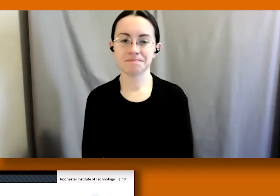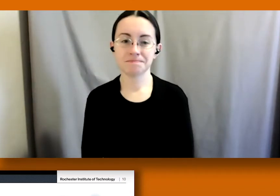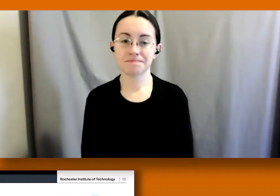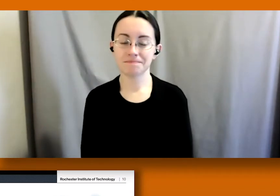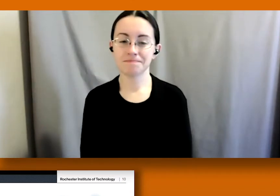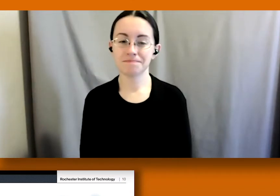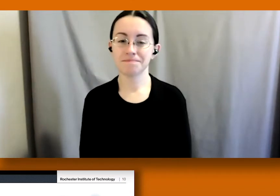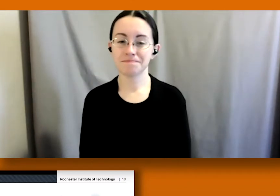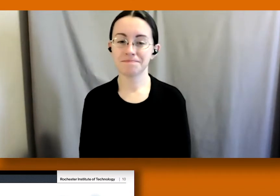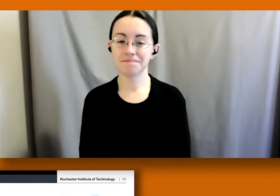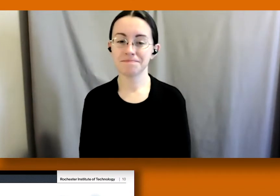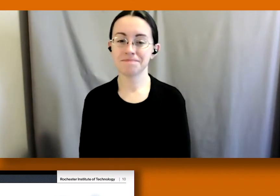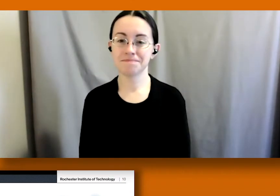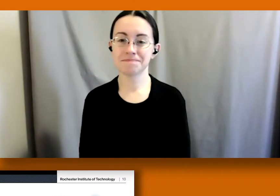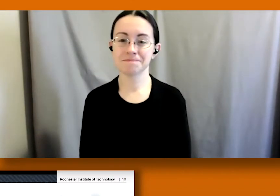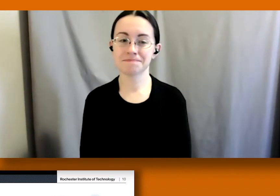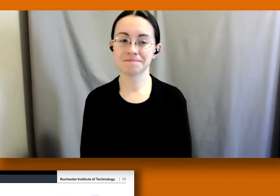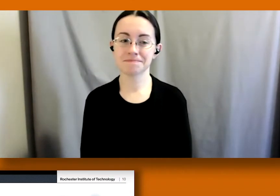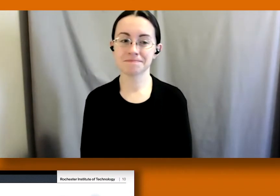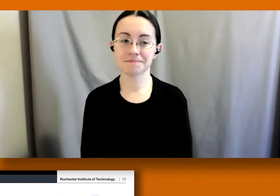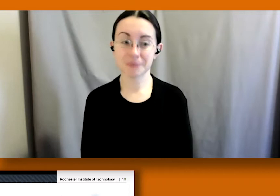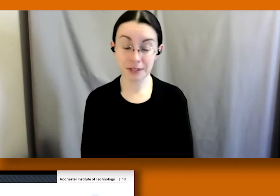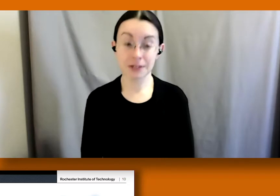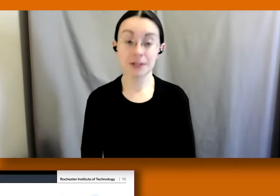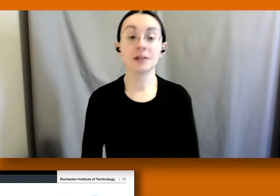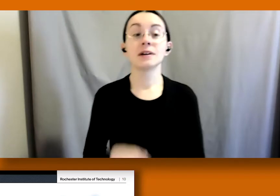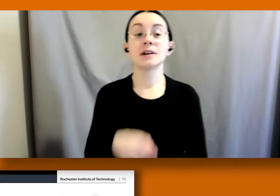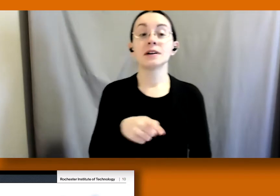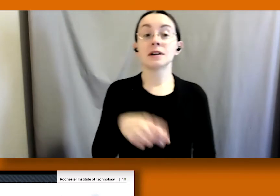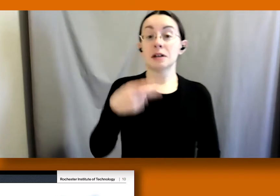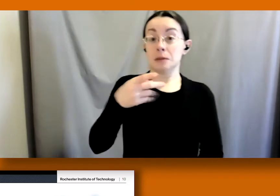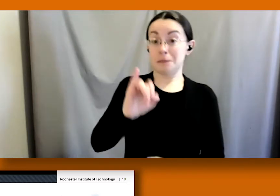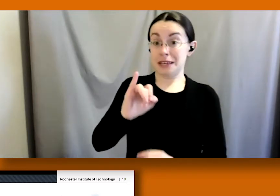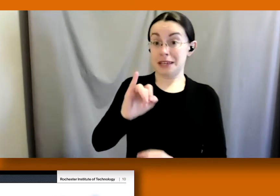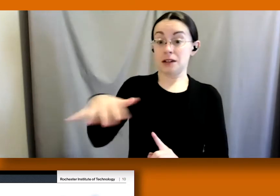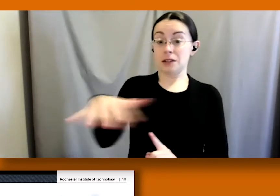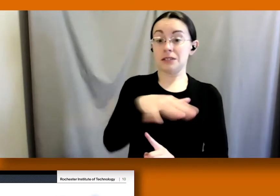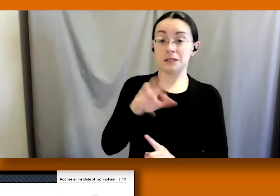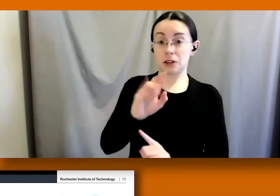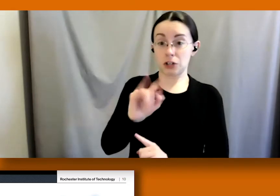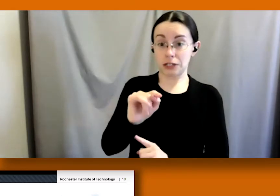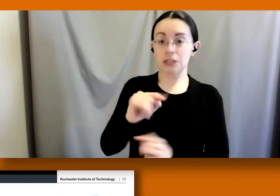Um, at the request of the PI's here at RIT, sometimes I have included a travel tab